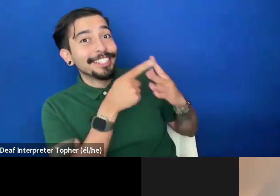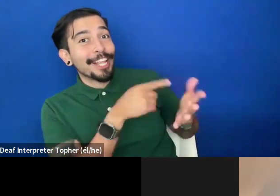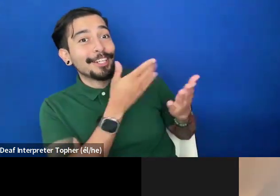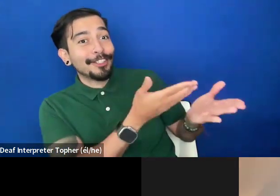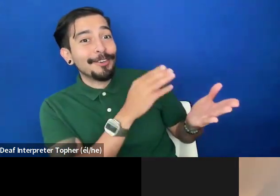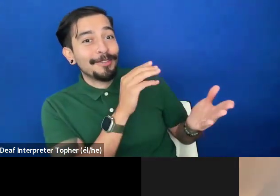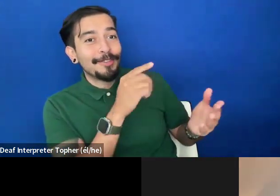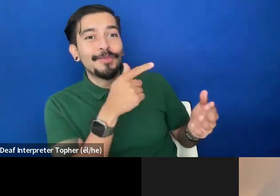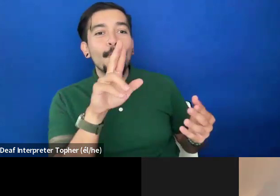Sorry about that.